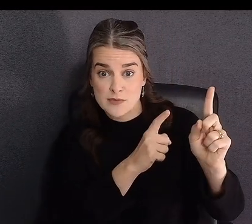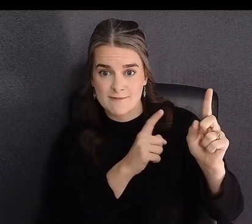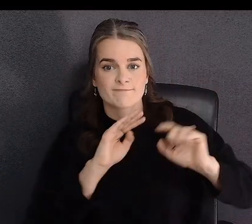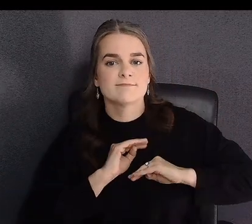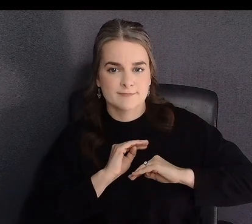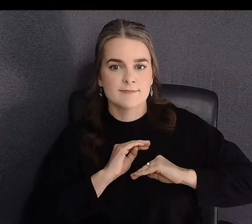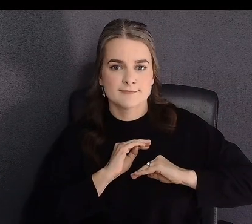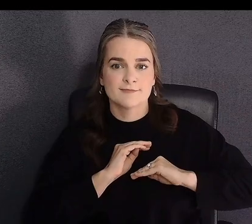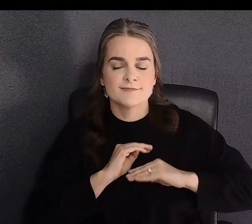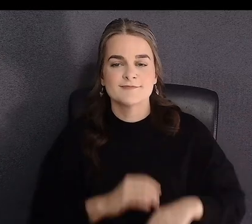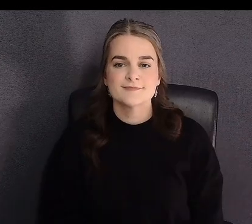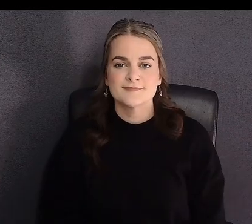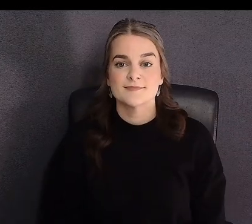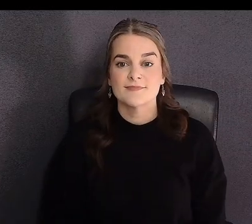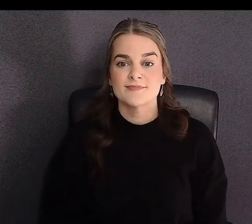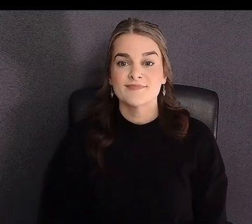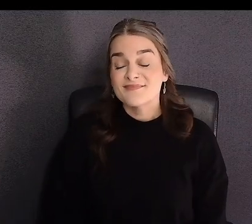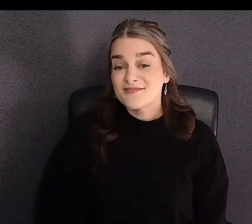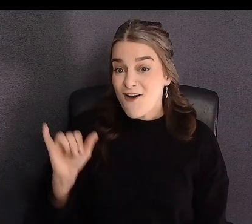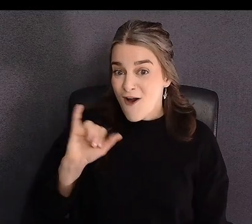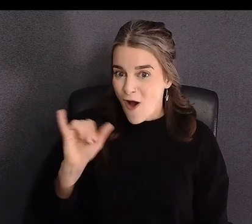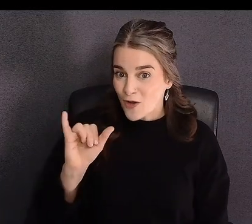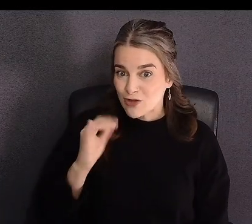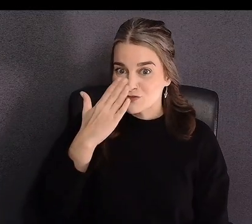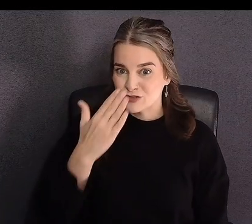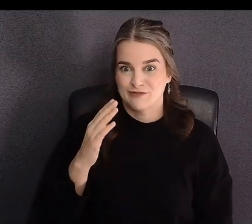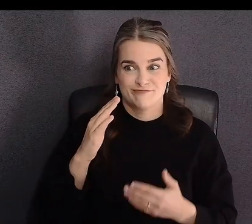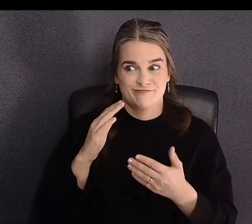And then also, it's a great way to touch on mental health